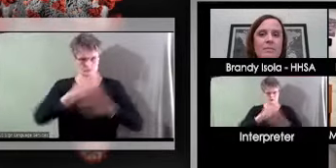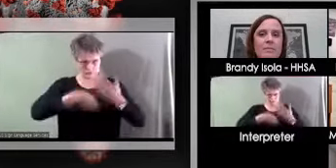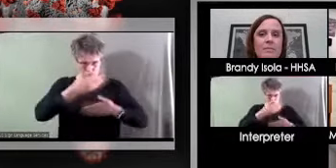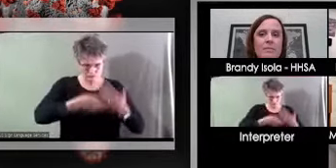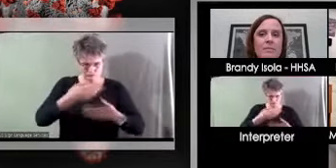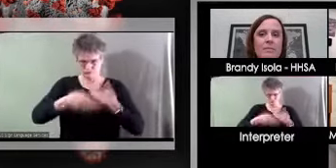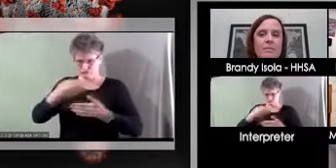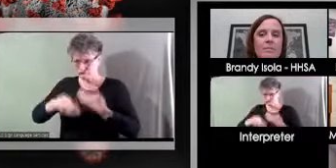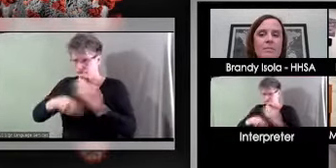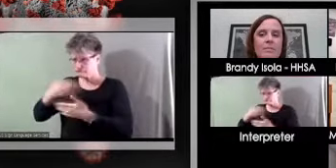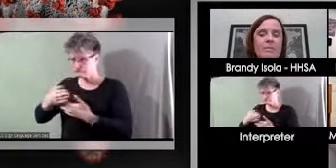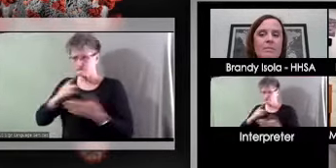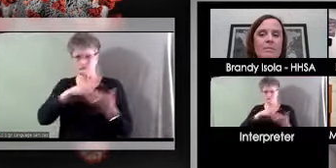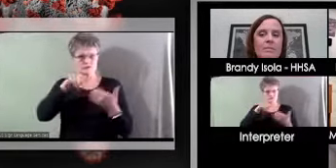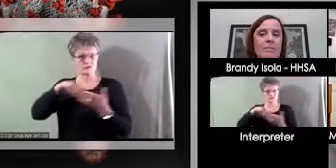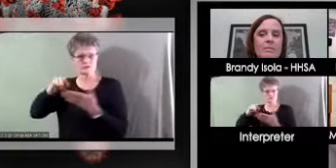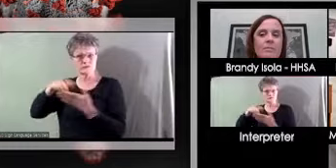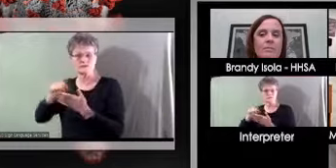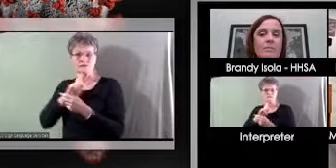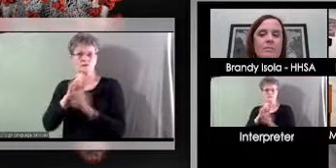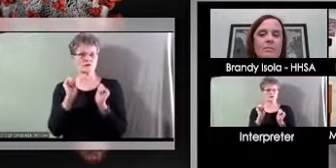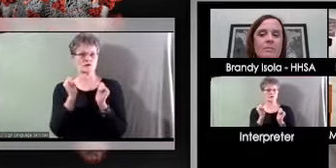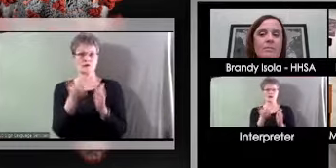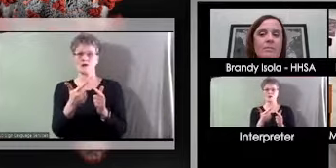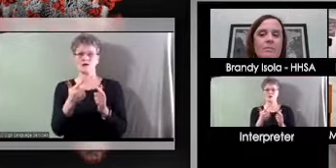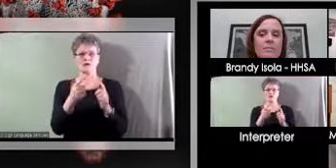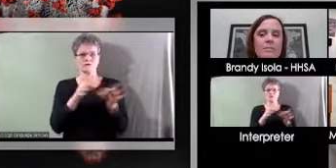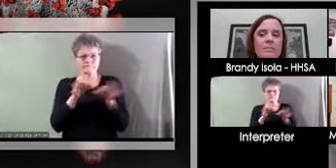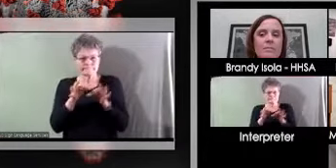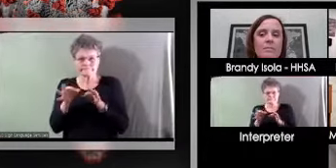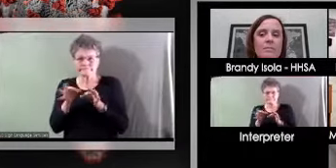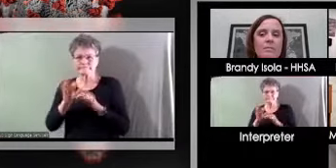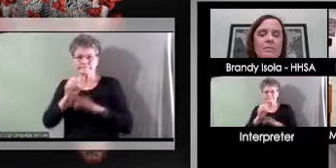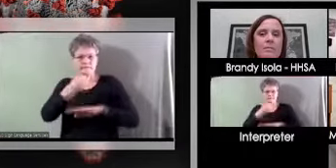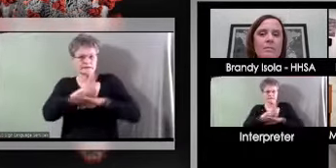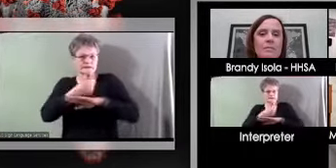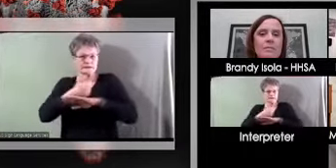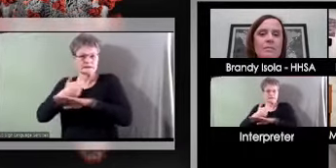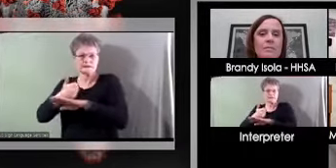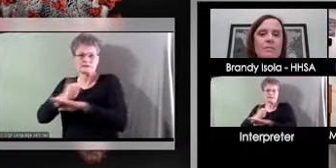are in place. Alright, thank you. Mercy. I'm Kenneth